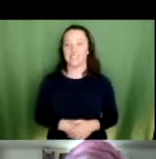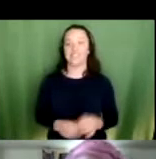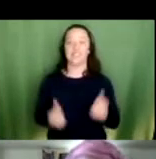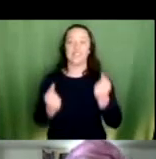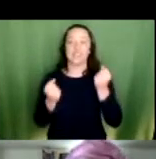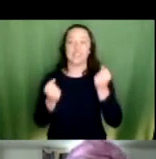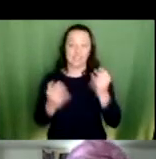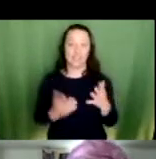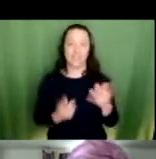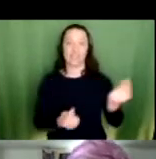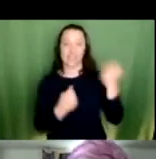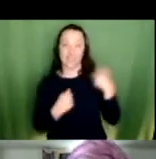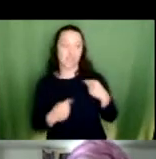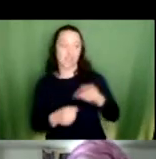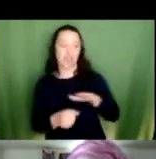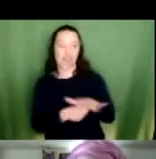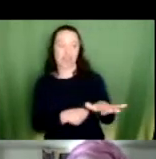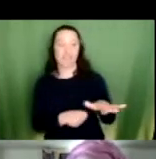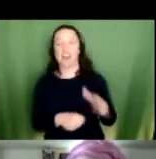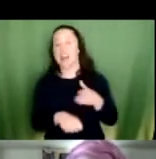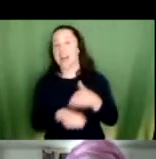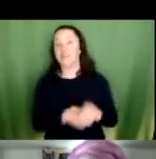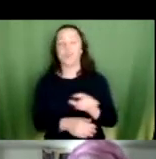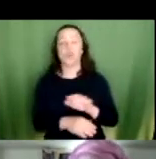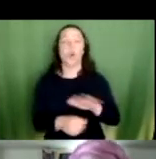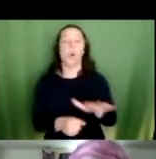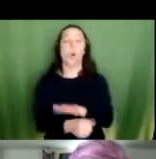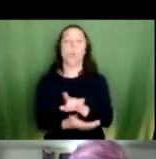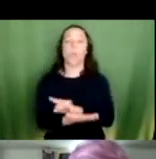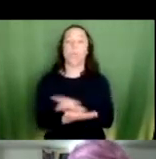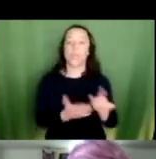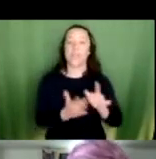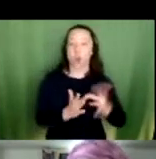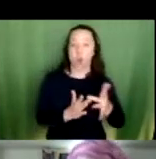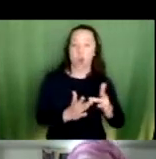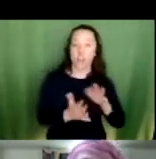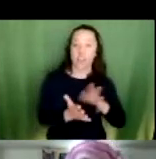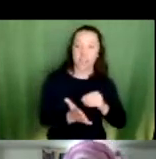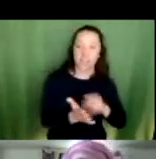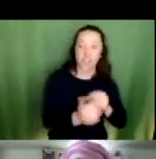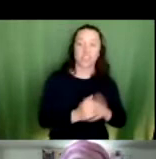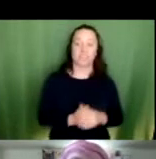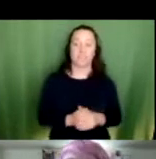of online learning, and some days some students would join but when it came time to play games,